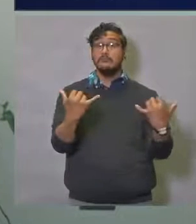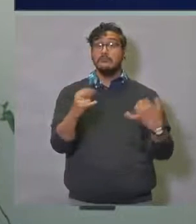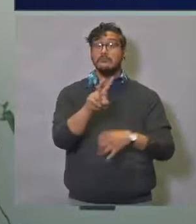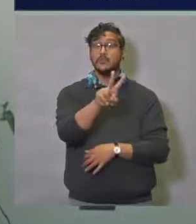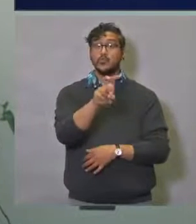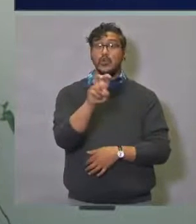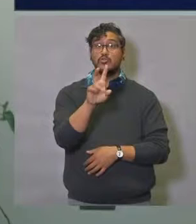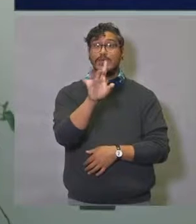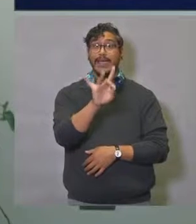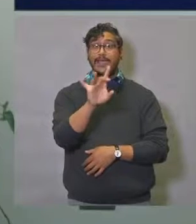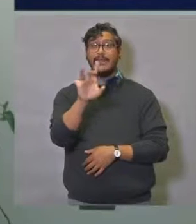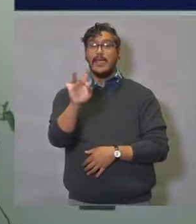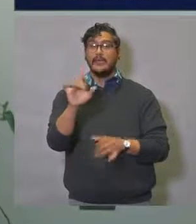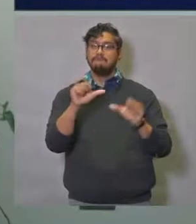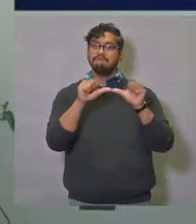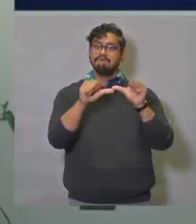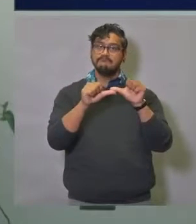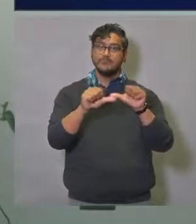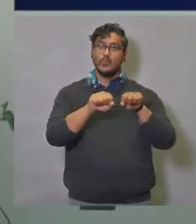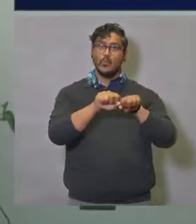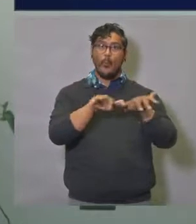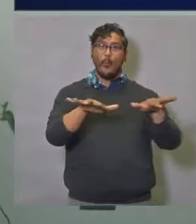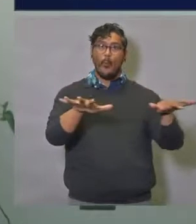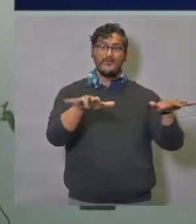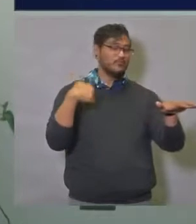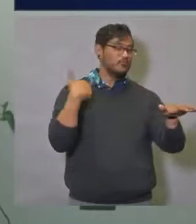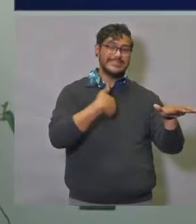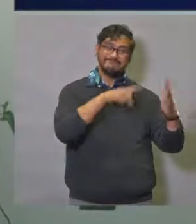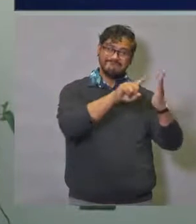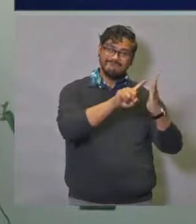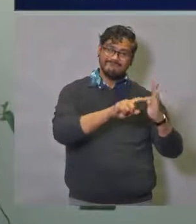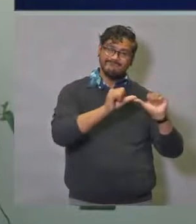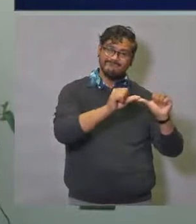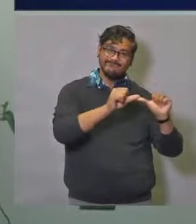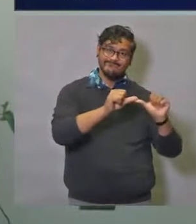COVID-19.